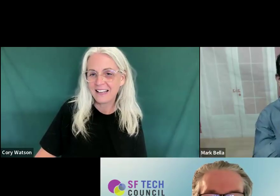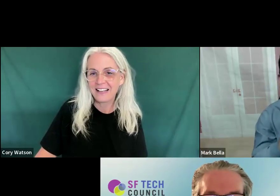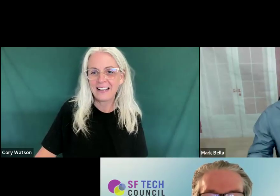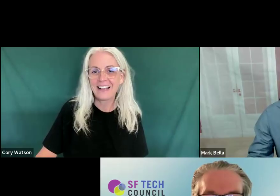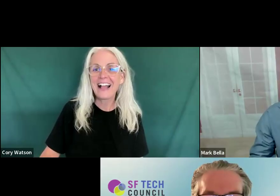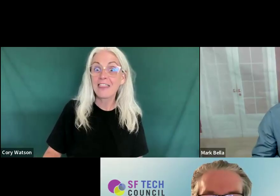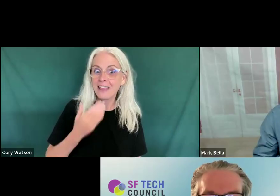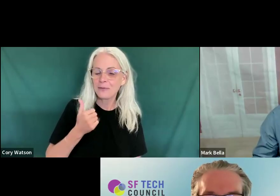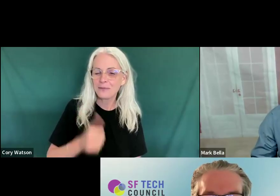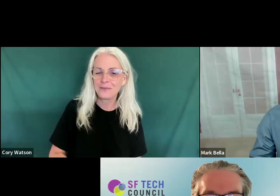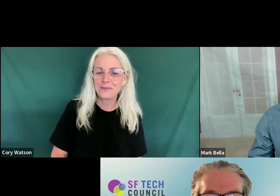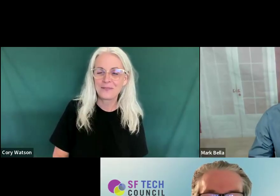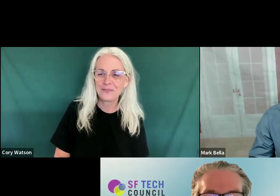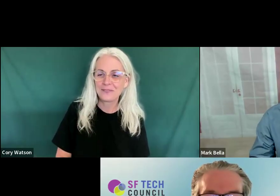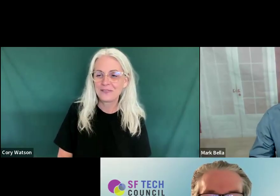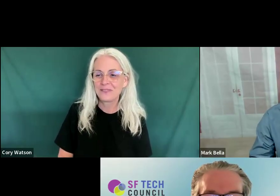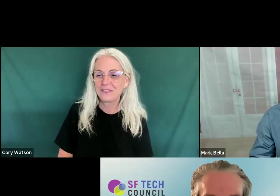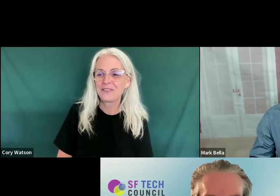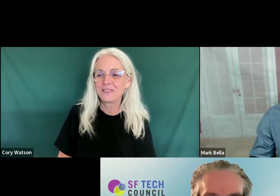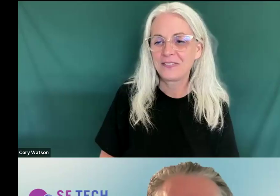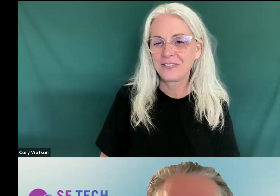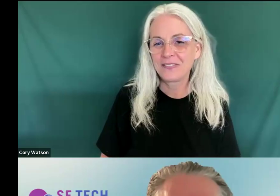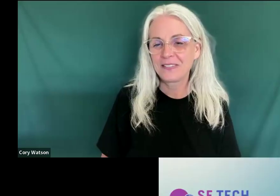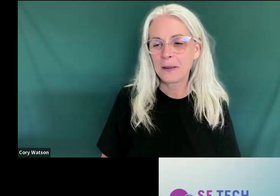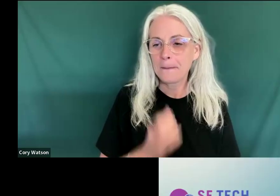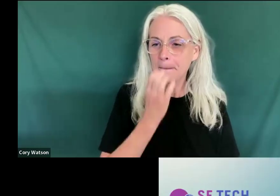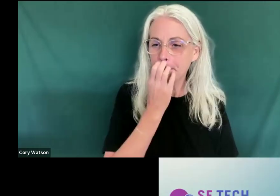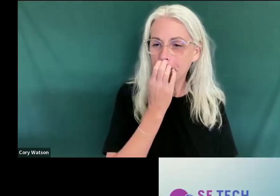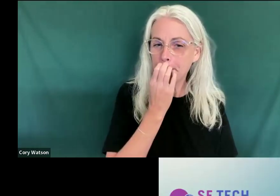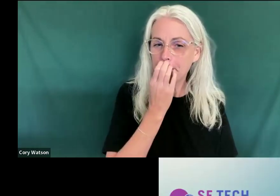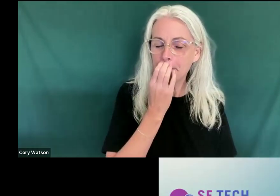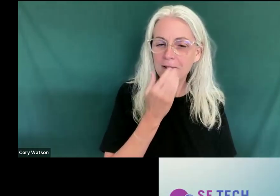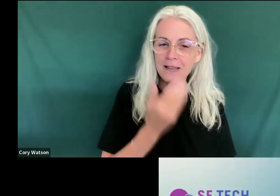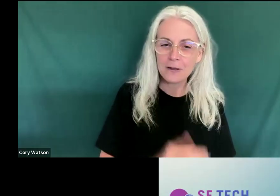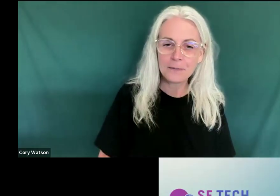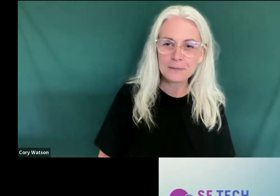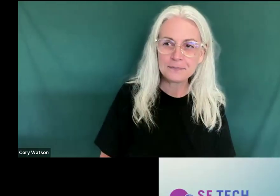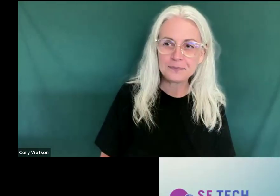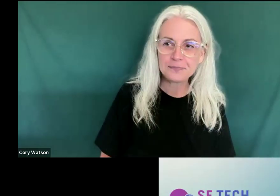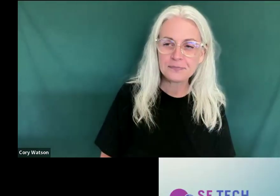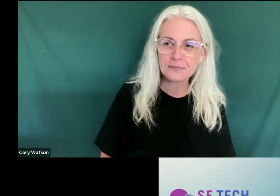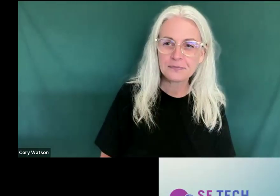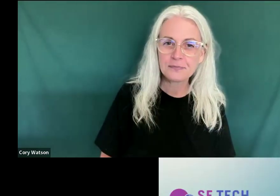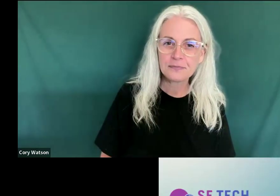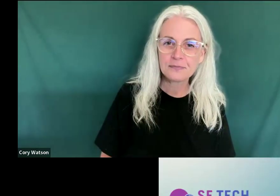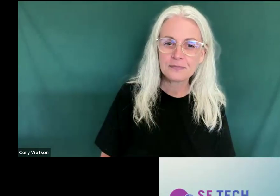as well. Thank you for having me, too. Thank you.